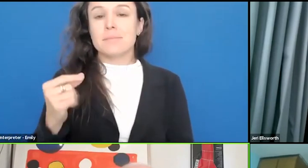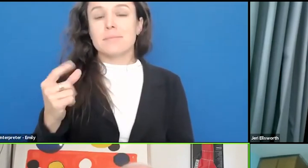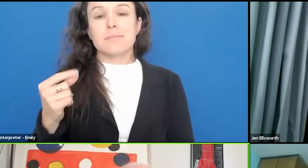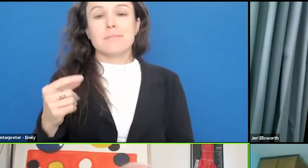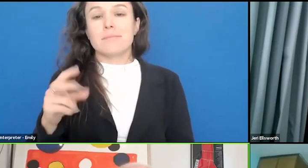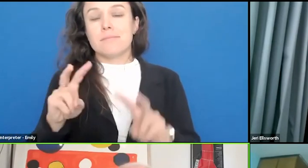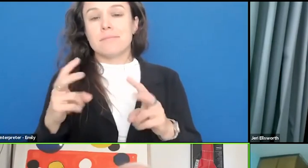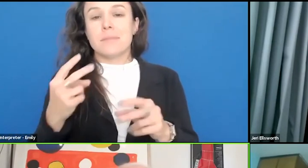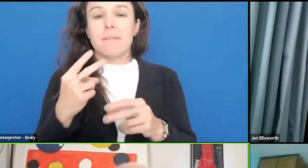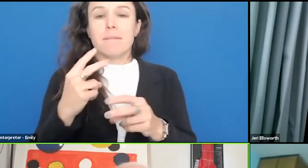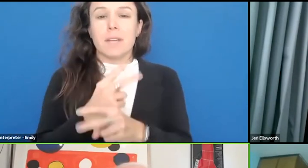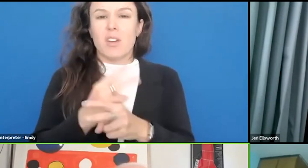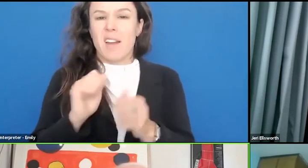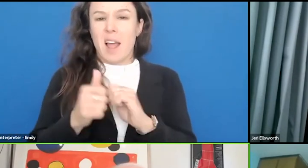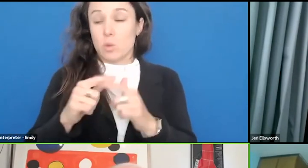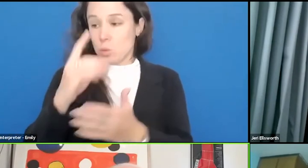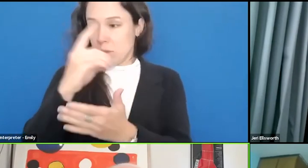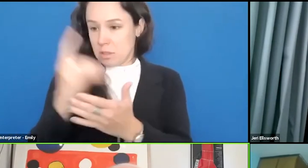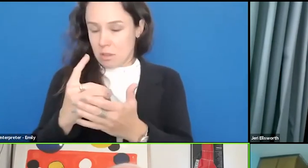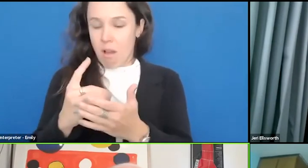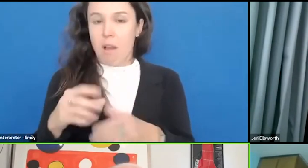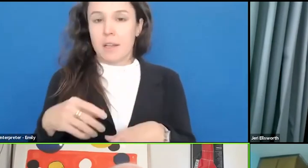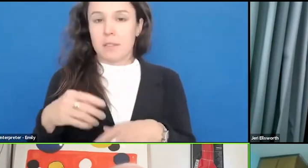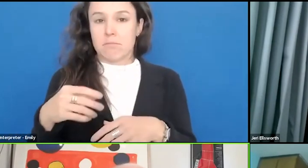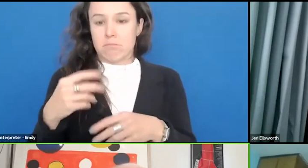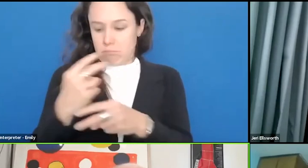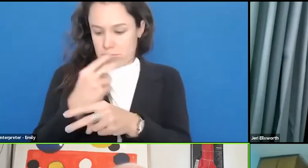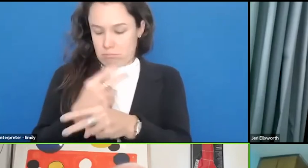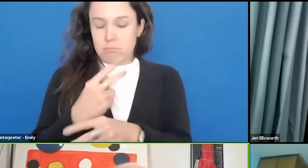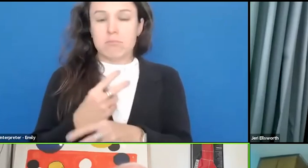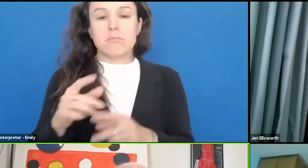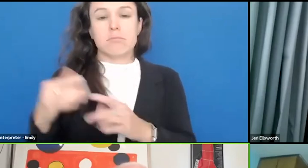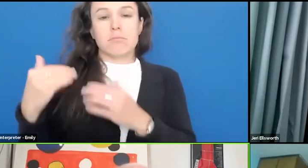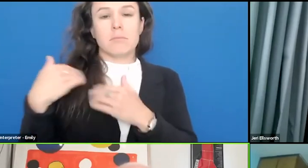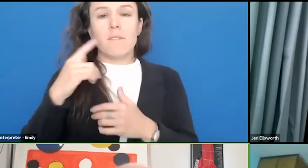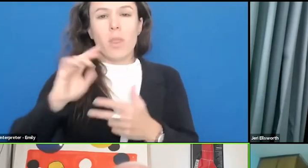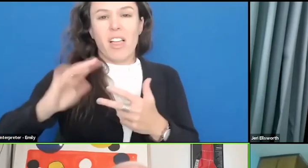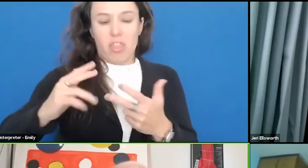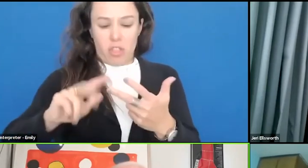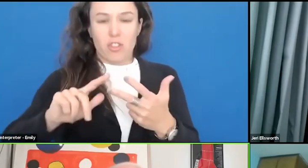you design an interface is responsible for so many of that third class I mentioned of bad interfaces.